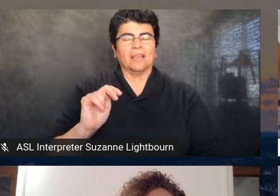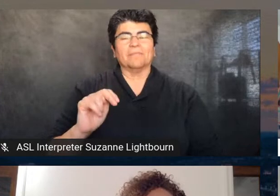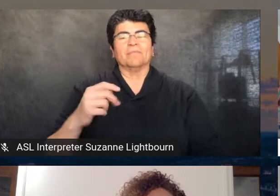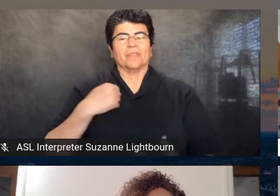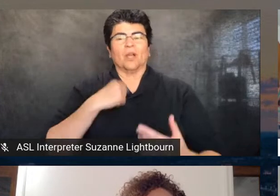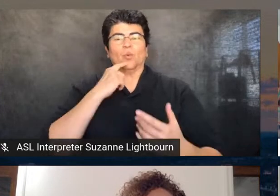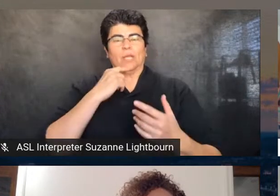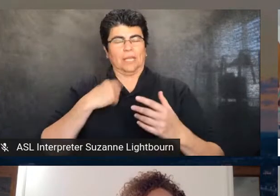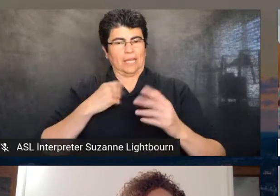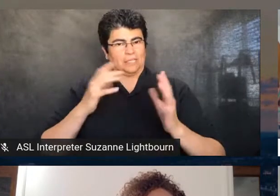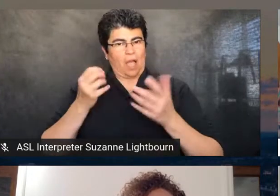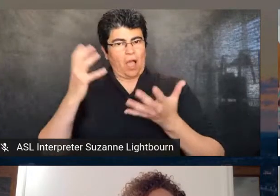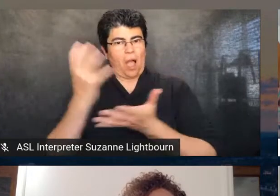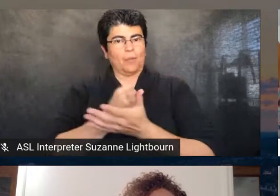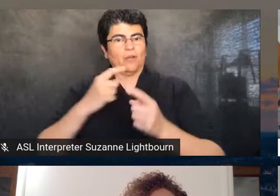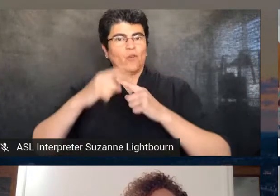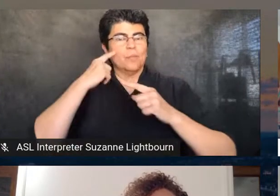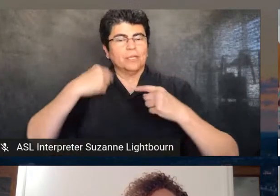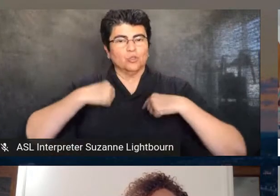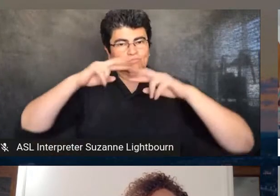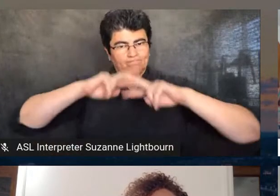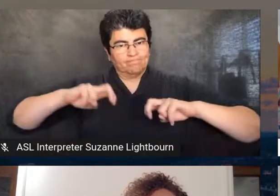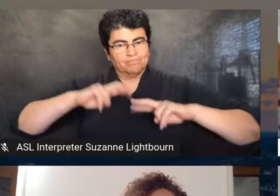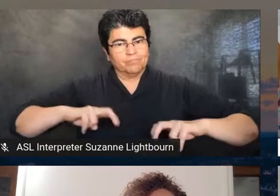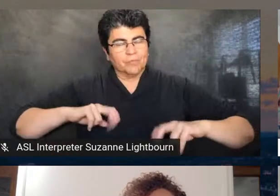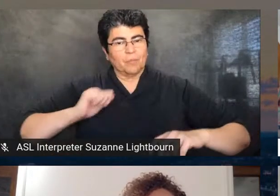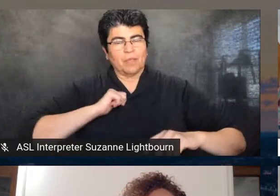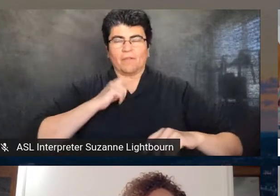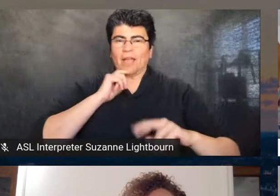and look deeper in other people and say,